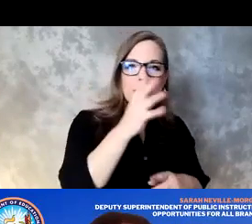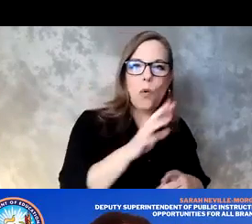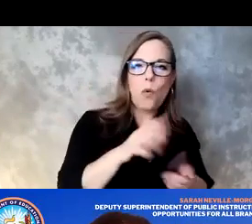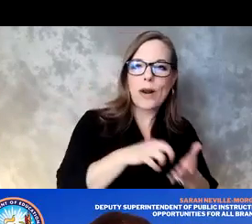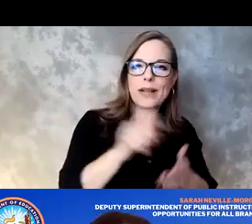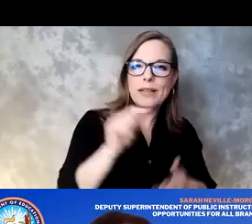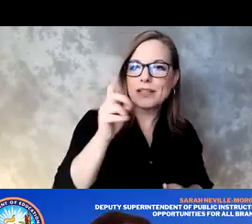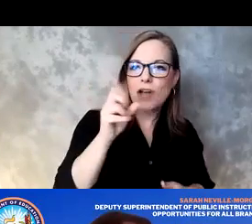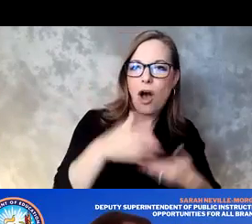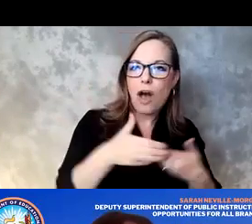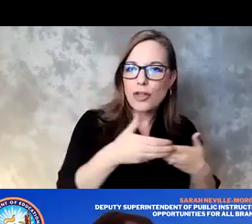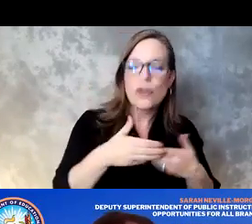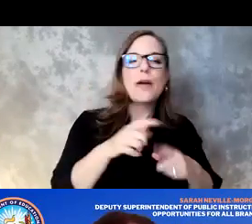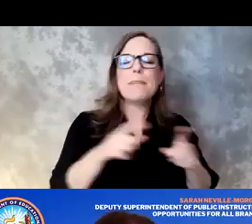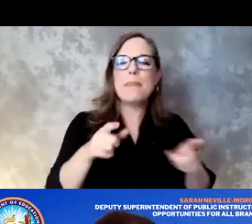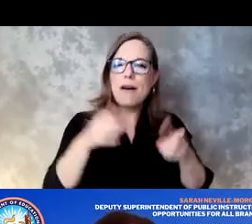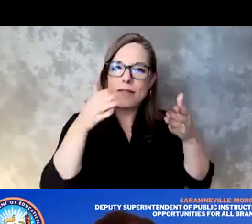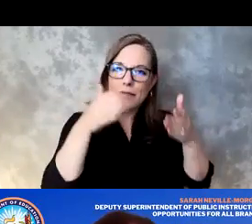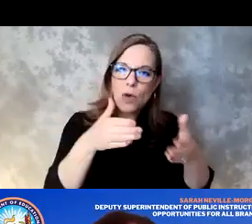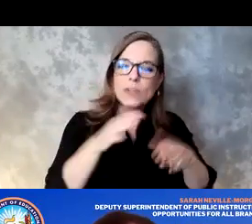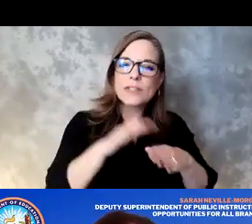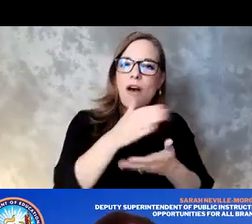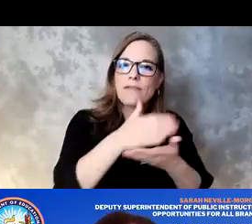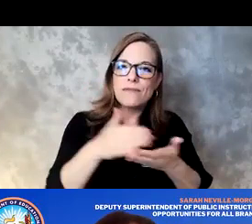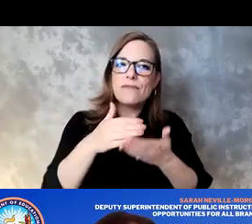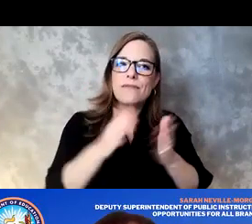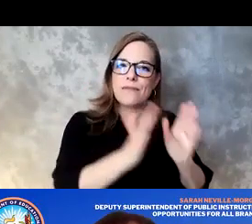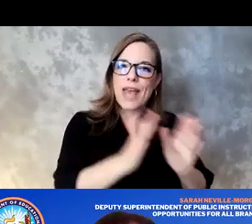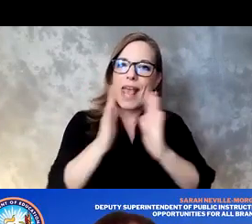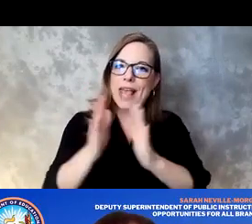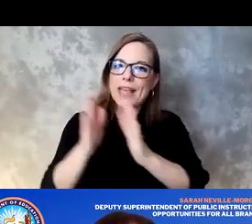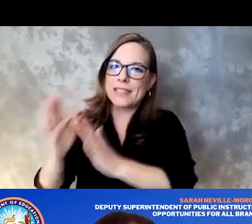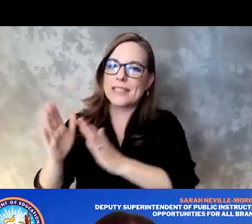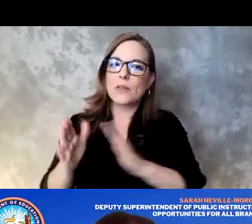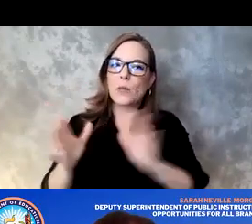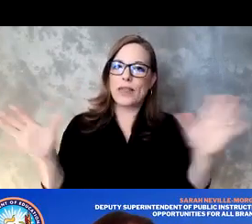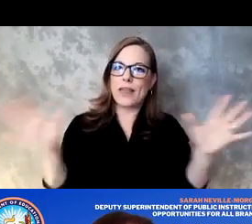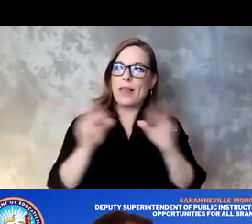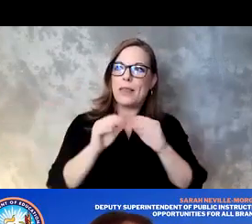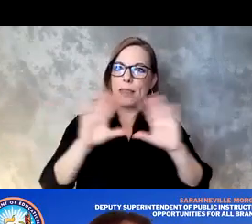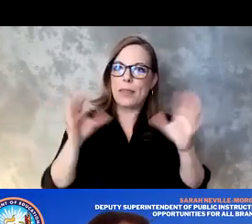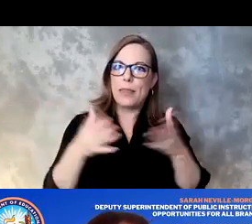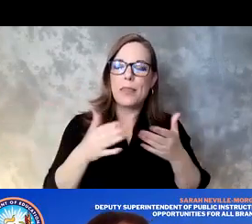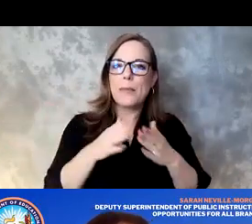focused approach within the broader system that currently lacks the that alignment for